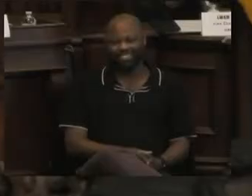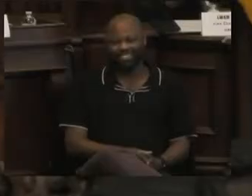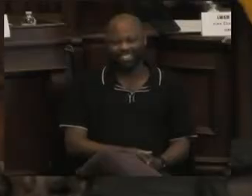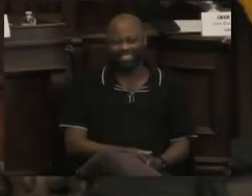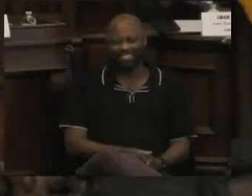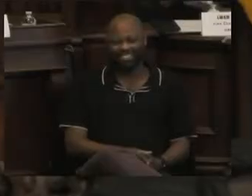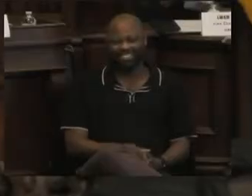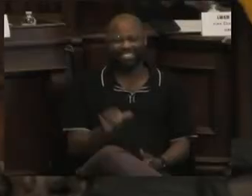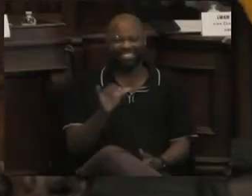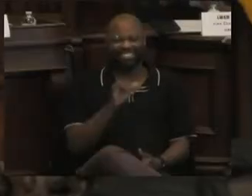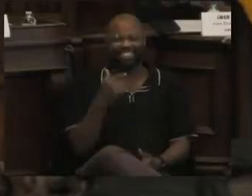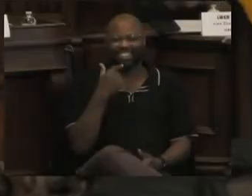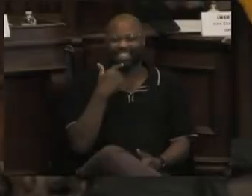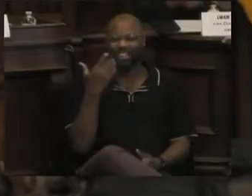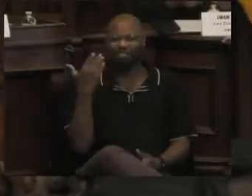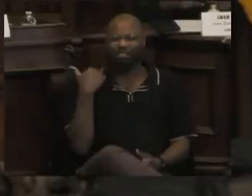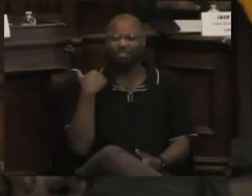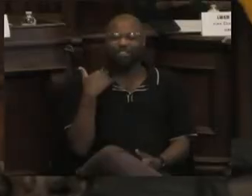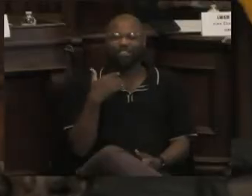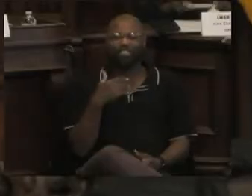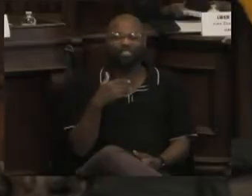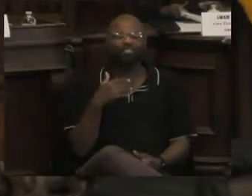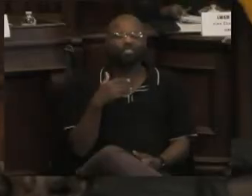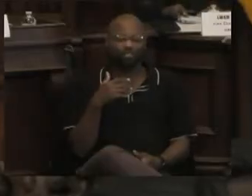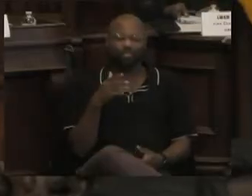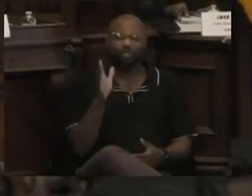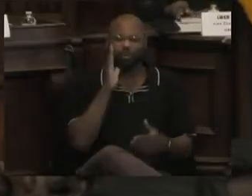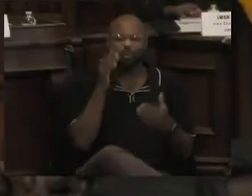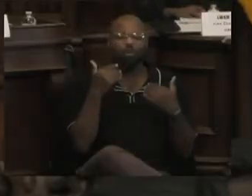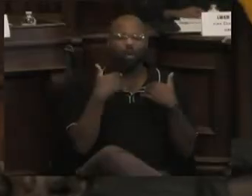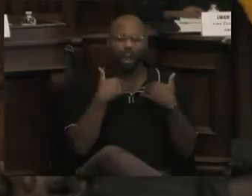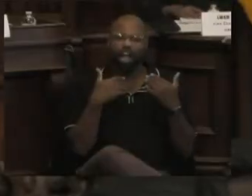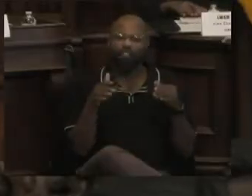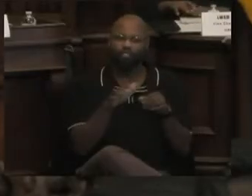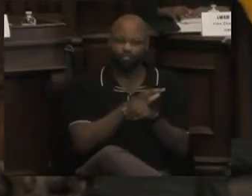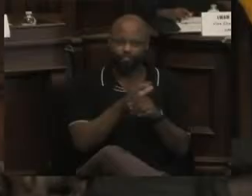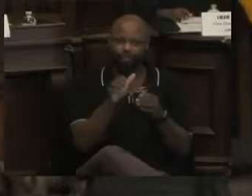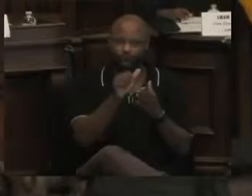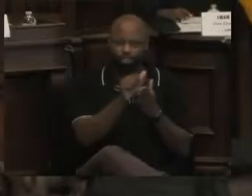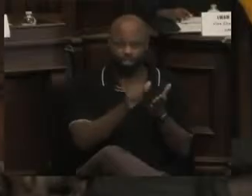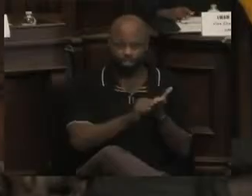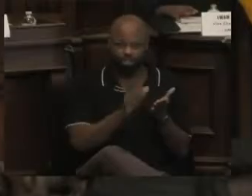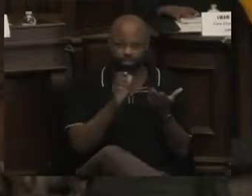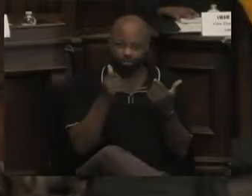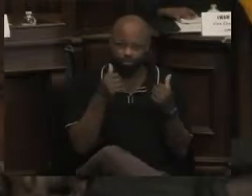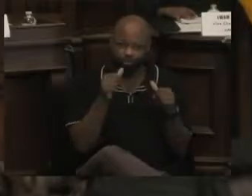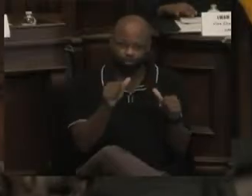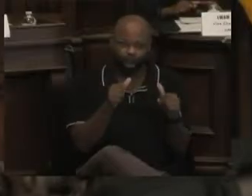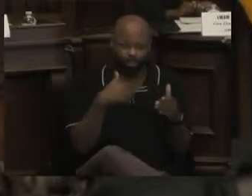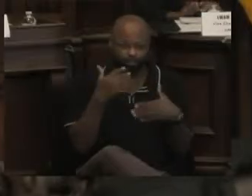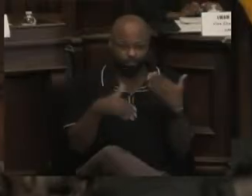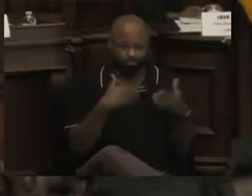for joining us. Also, as I